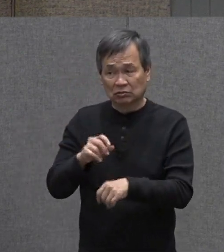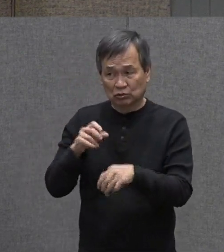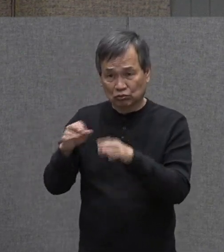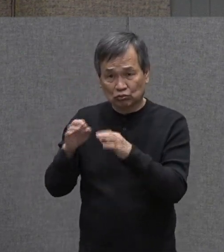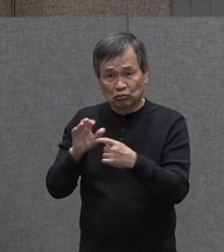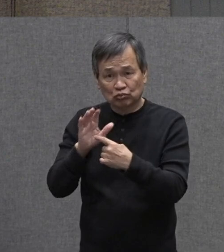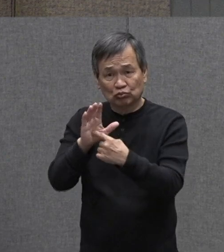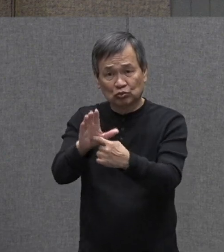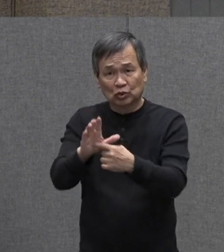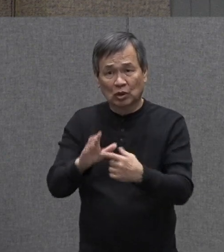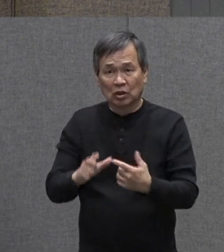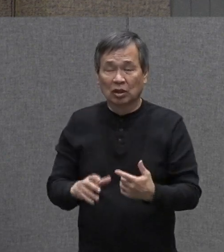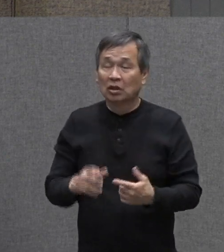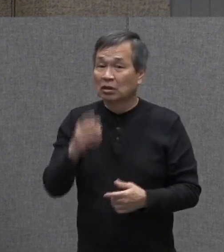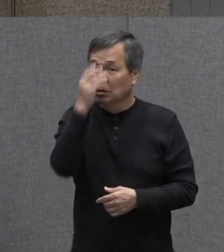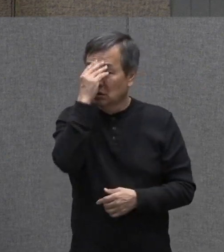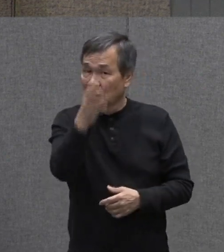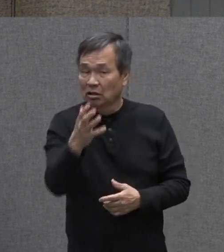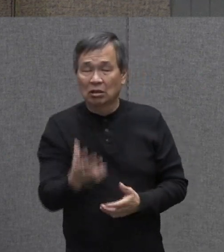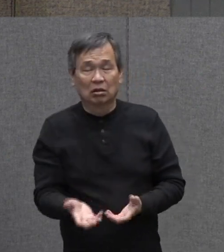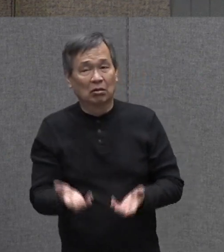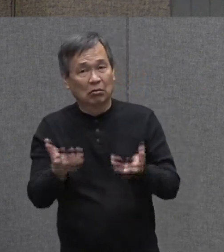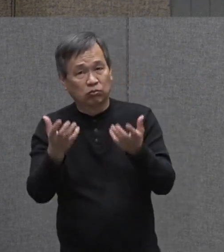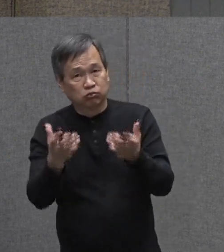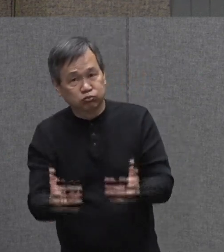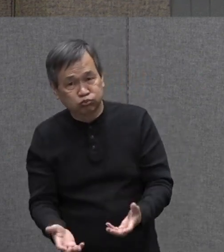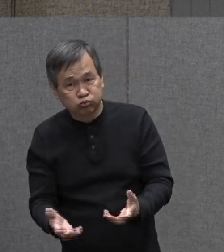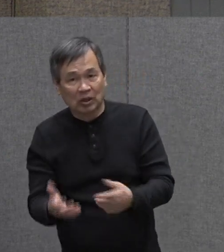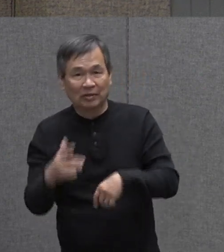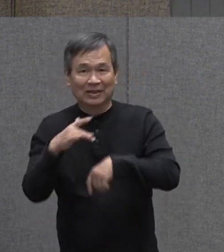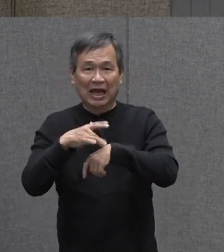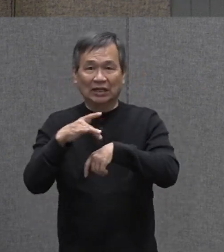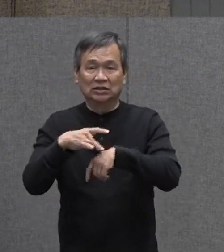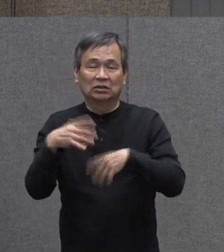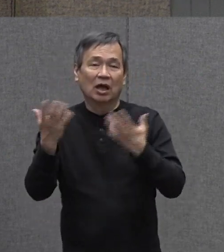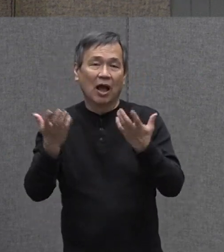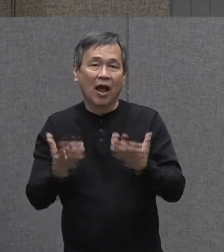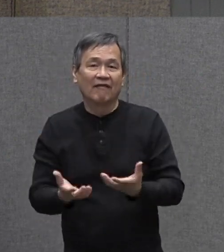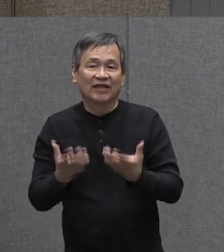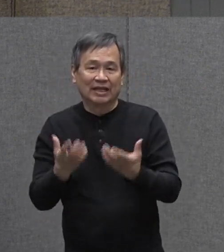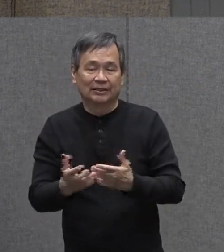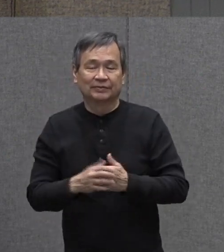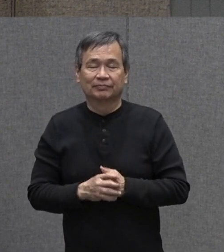It's very heavy, I'm using my sense of touch for that. It's heavy,